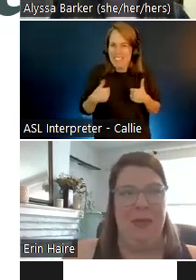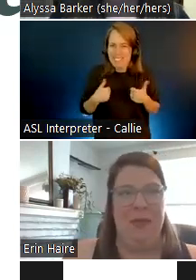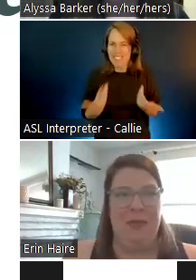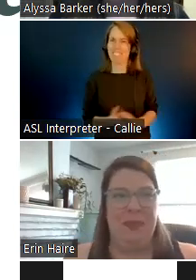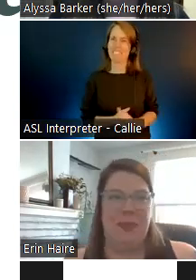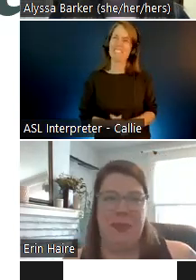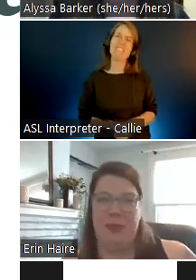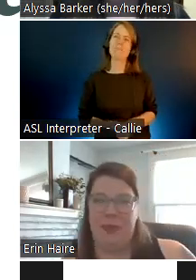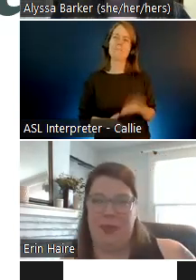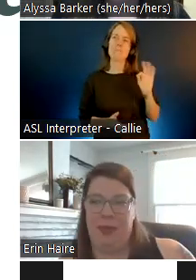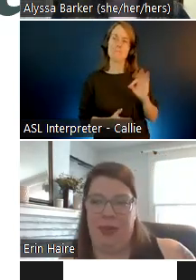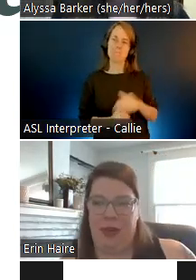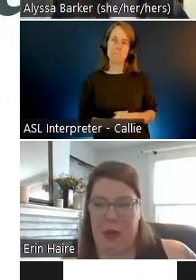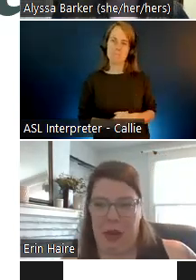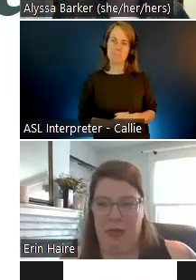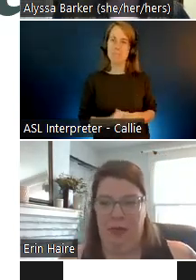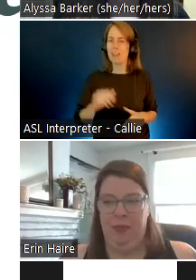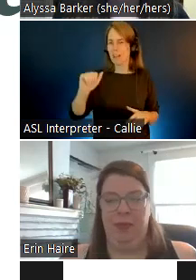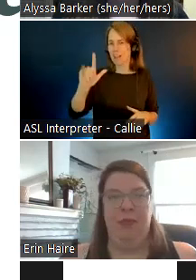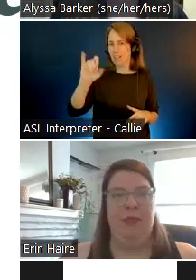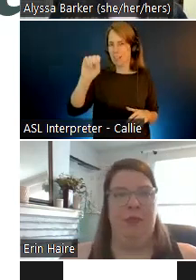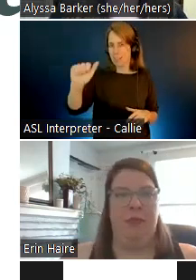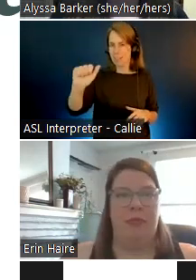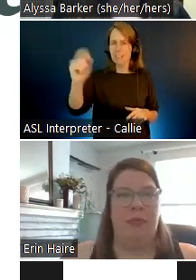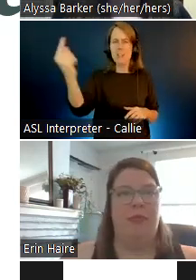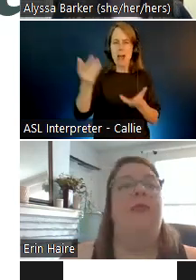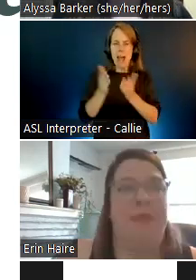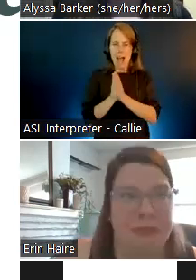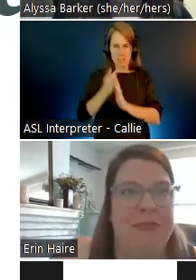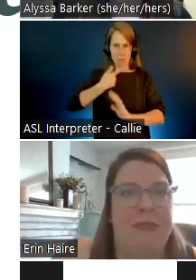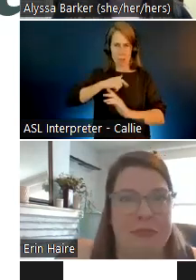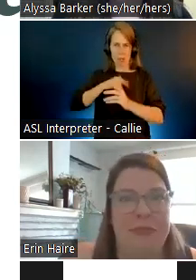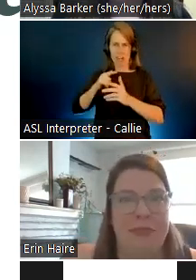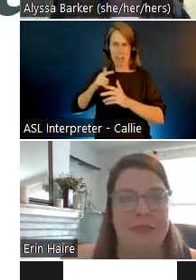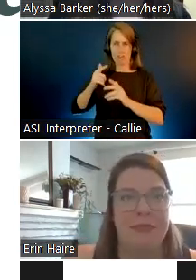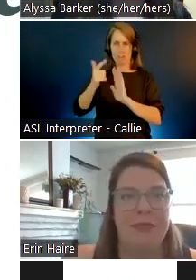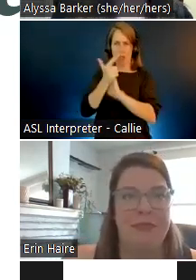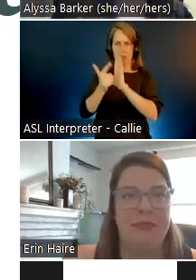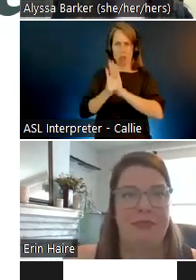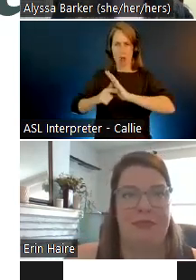Alyssa: um yeah and someone asked about us being at a law enforcement agency um we're we're not